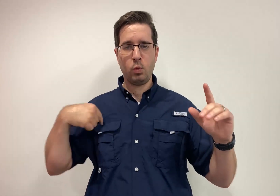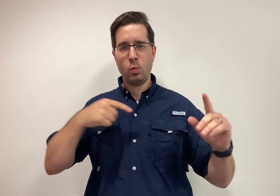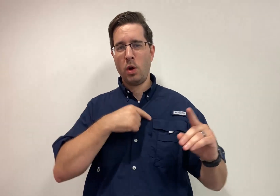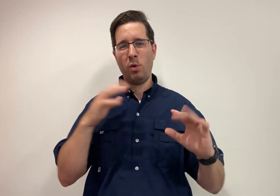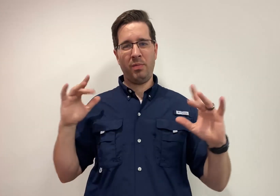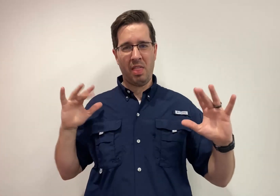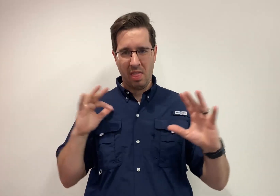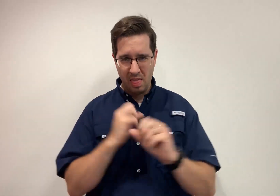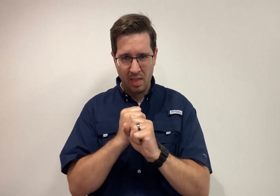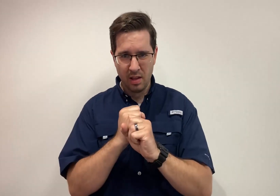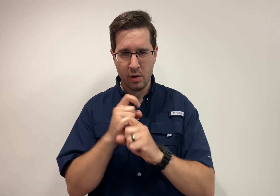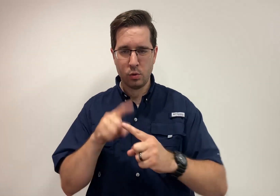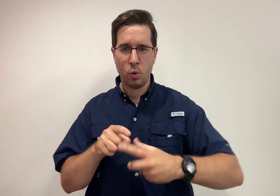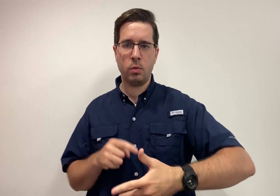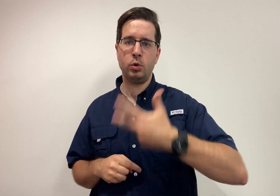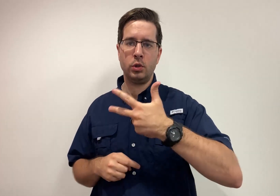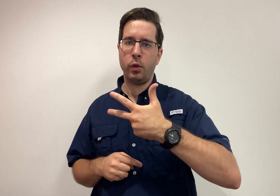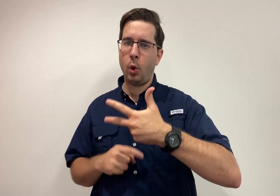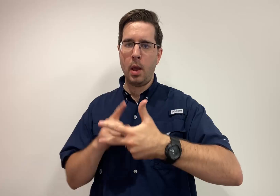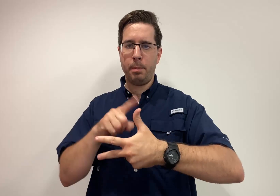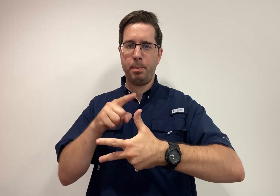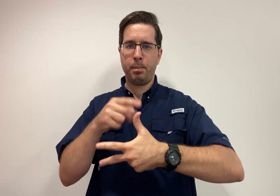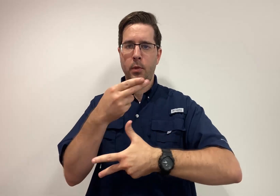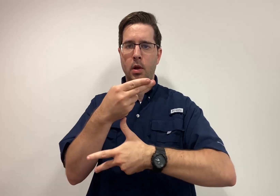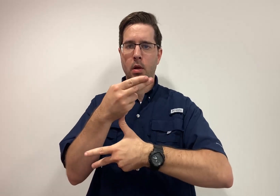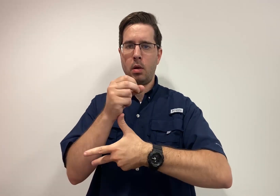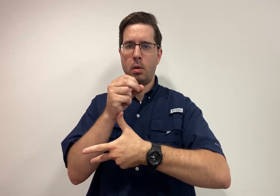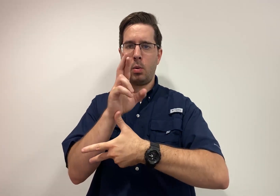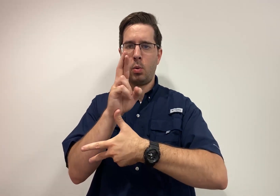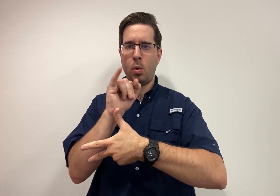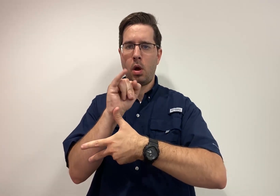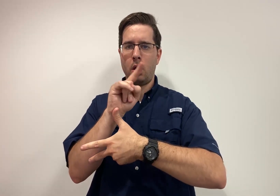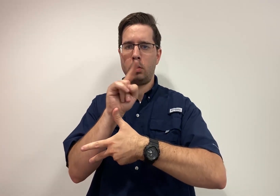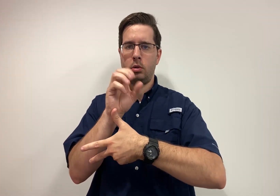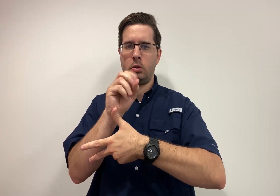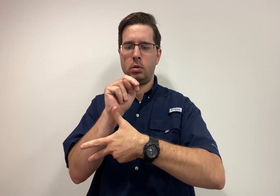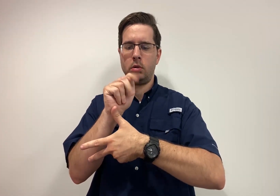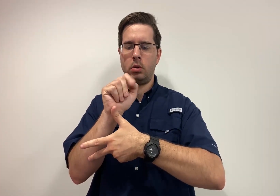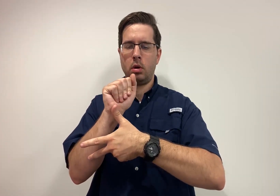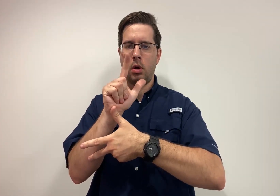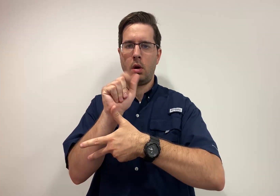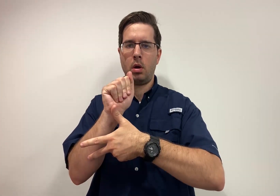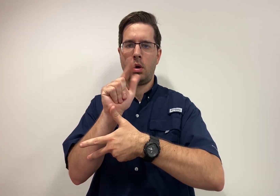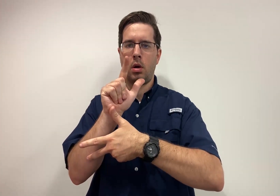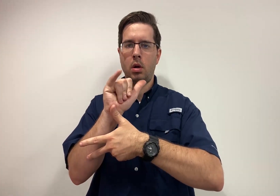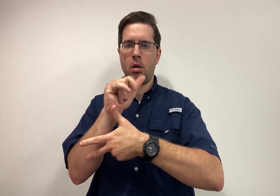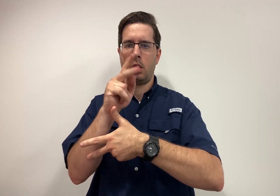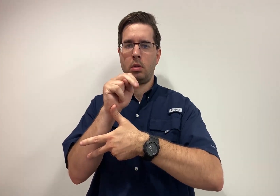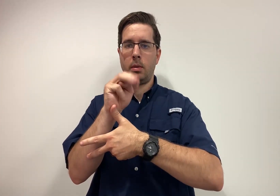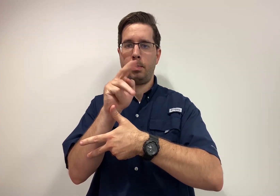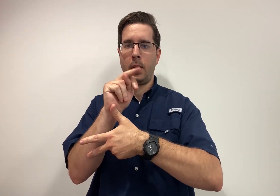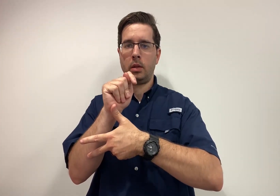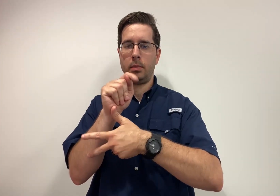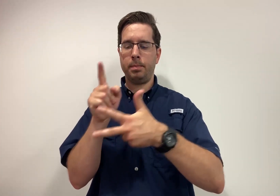we are going to break down into just three main features: (1) horizontal alignment,